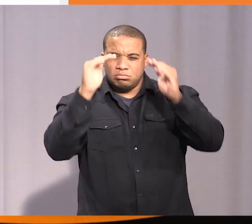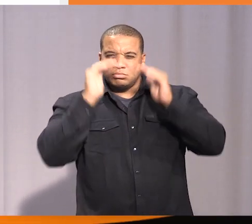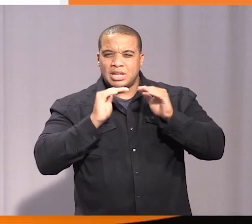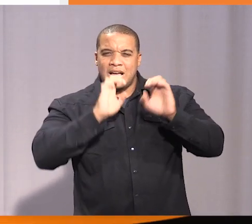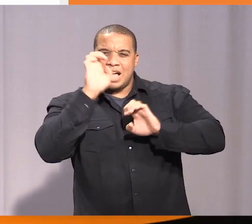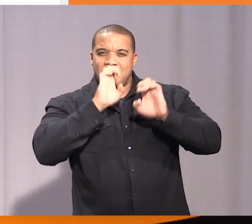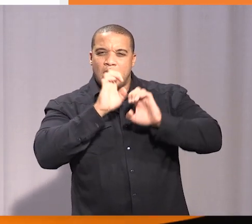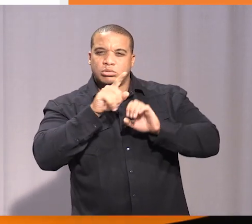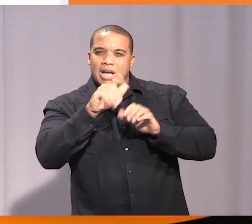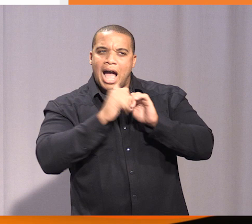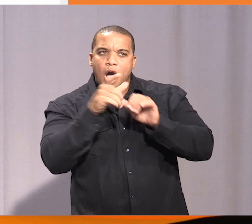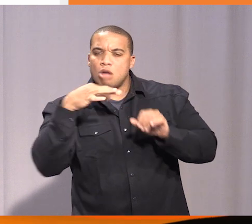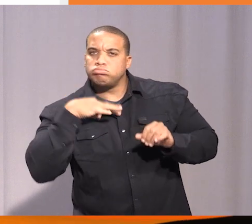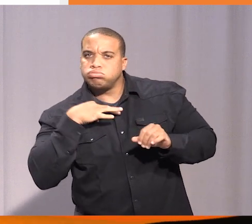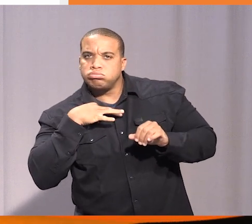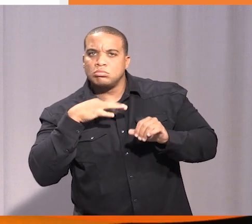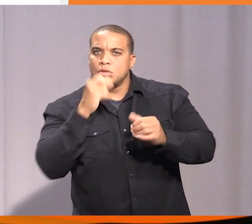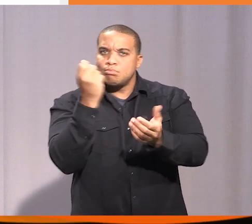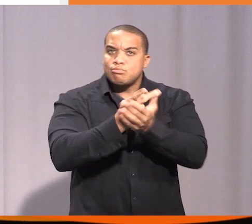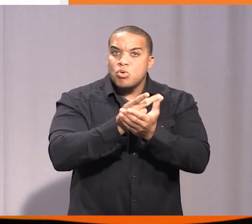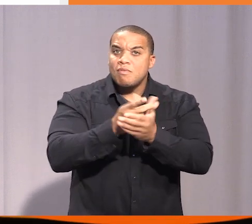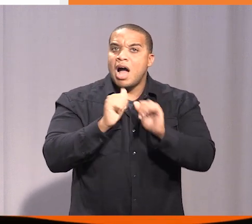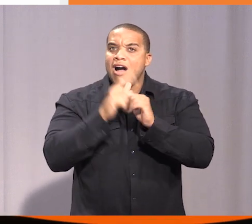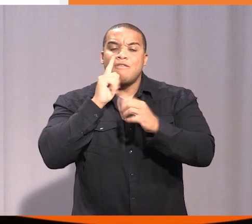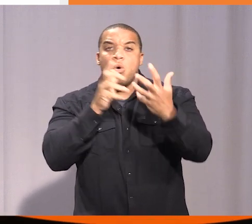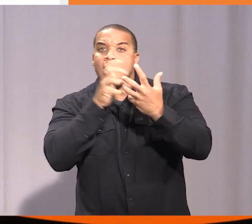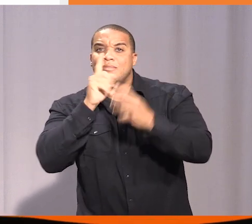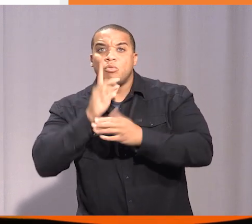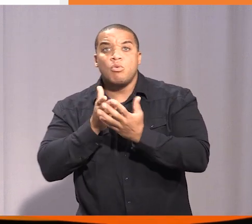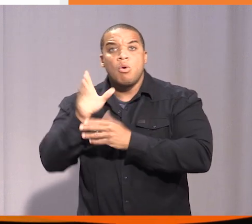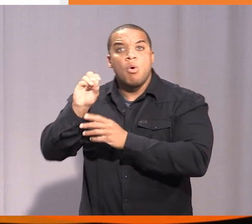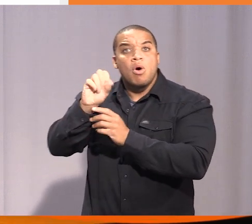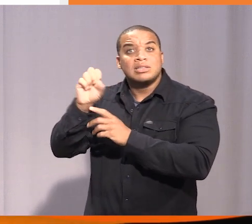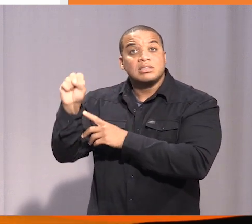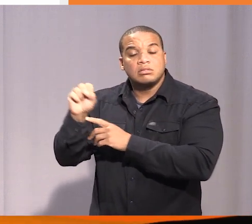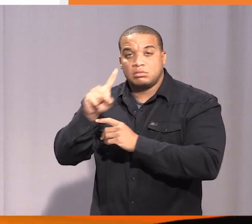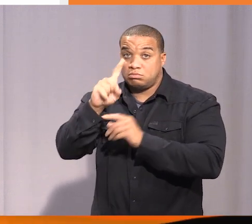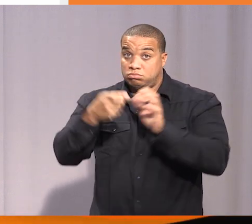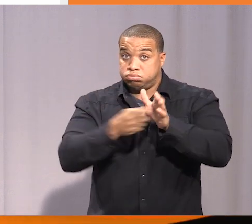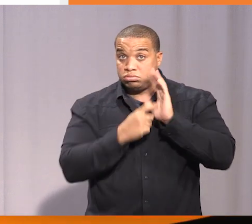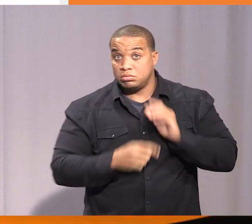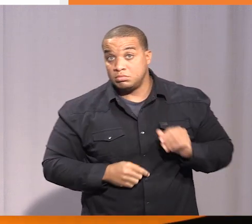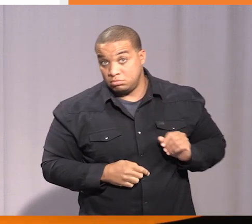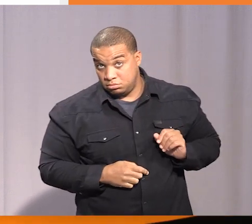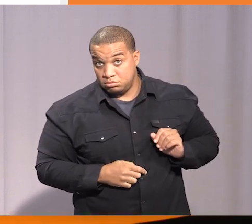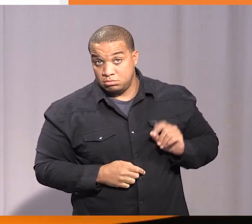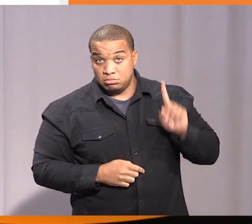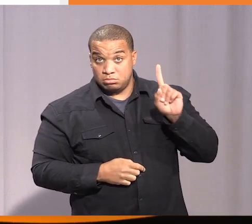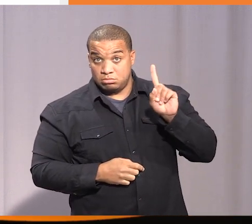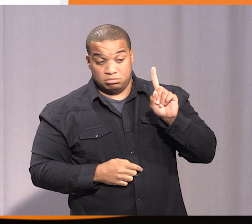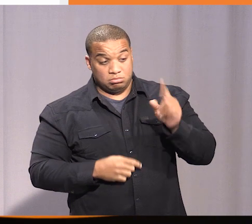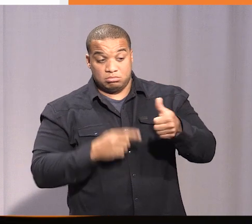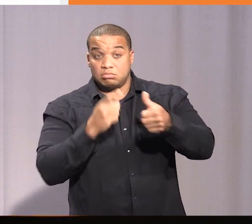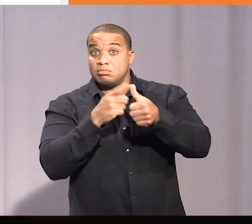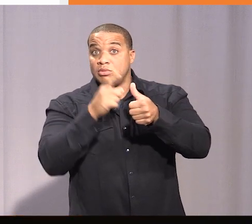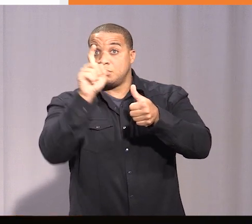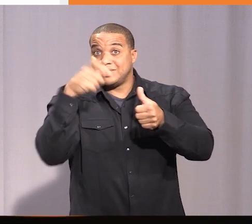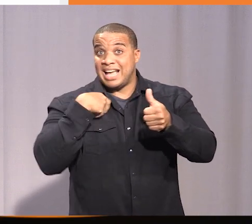In order to be eligible for accommodations through OSS, you must. One, have a disability that substantially limits one